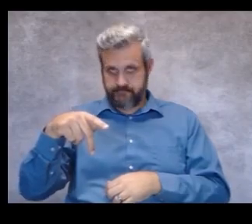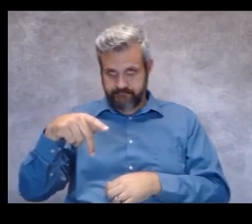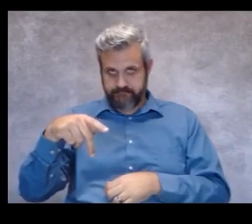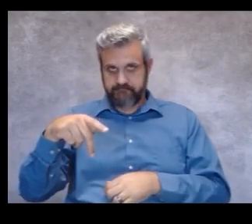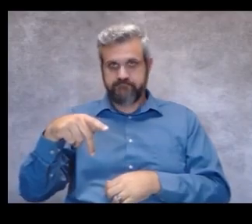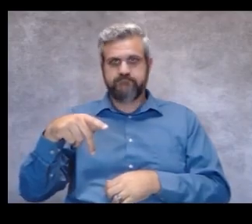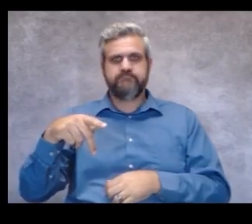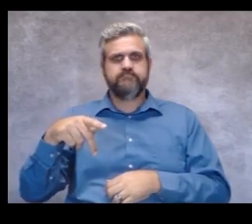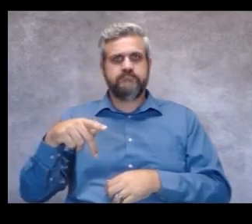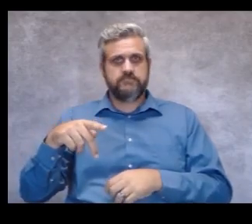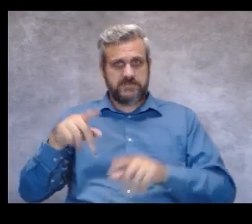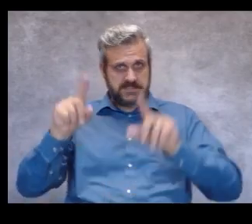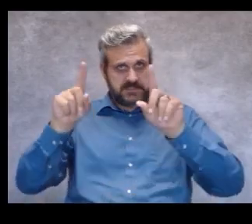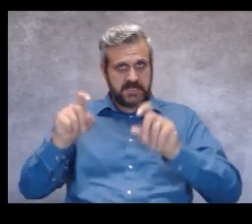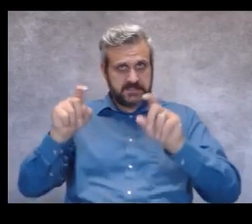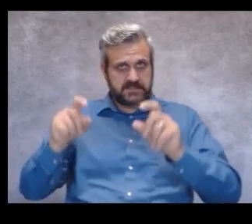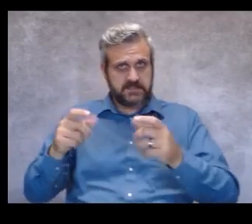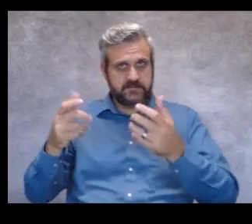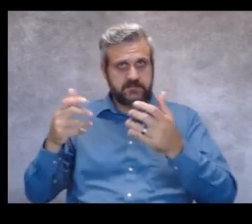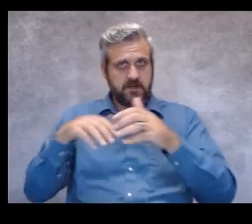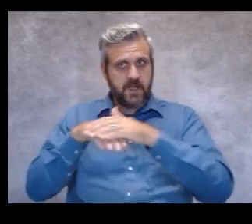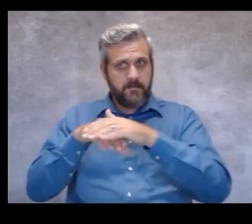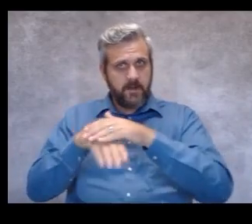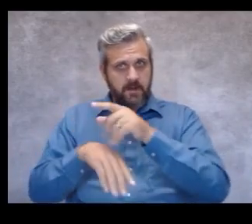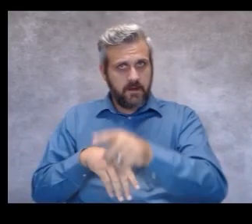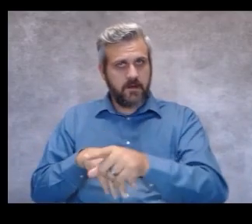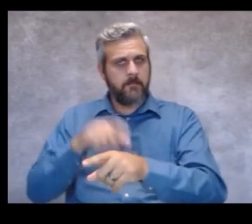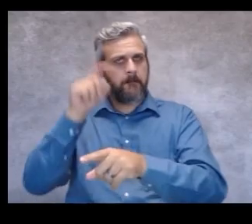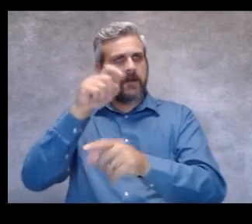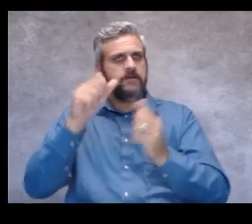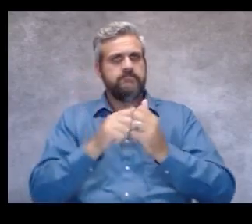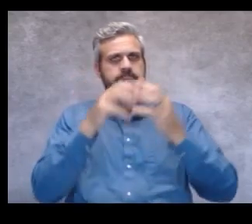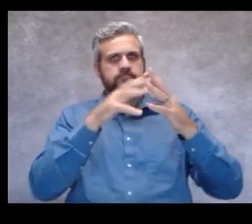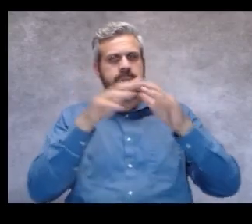that has testing accommodations, the district must implement those